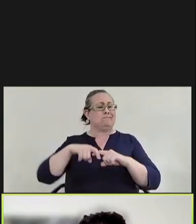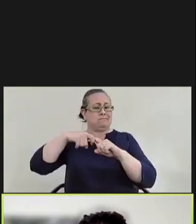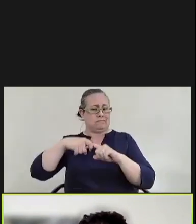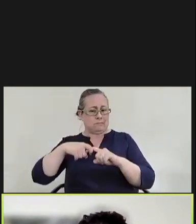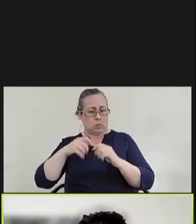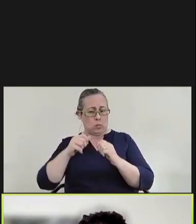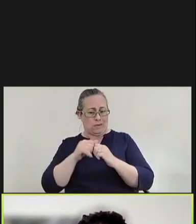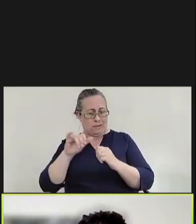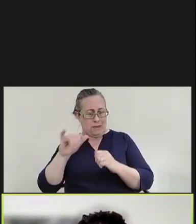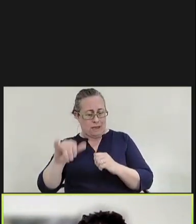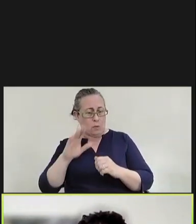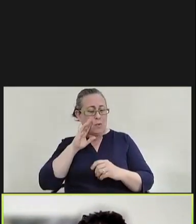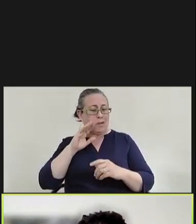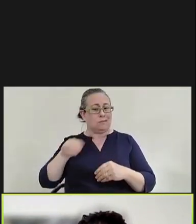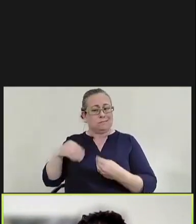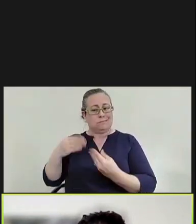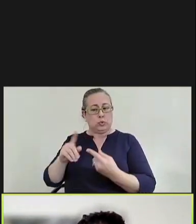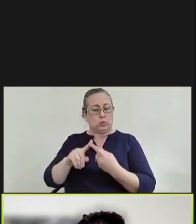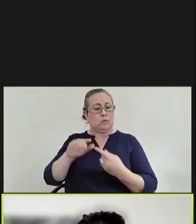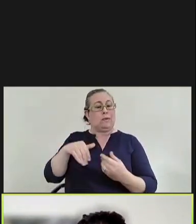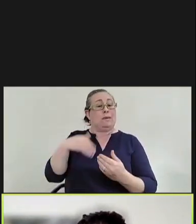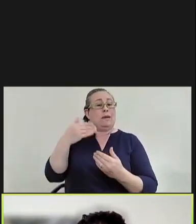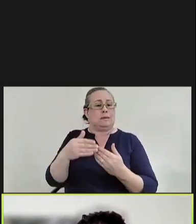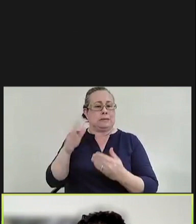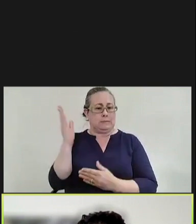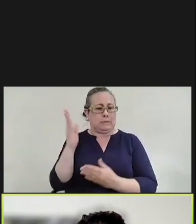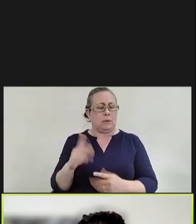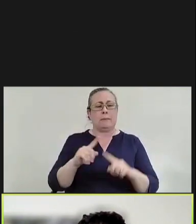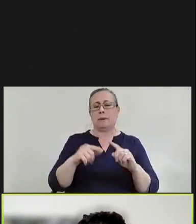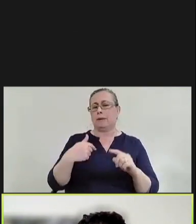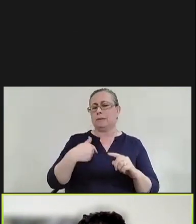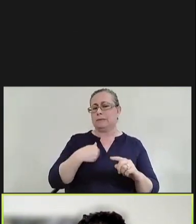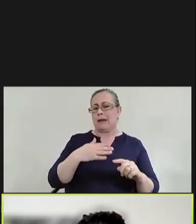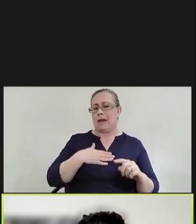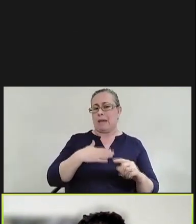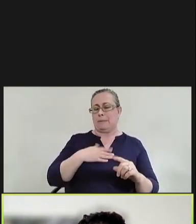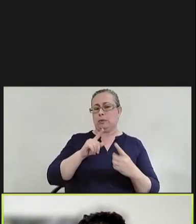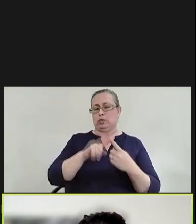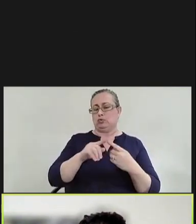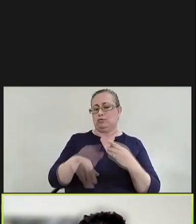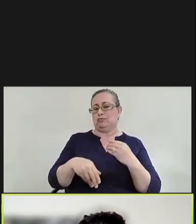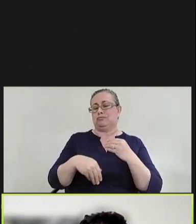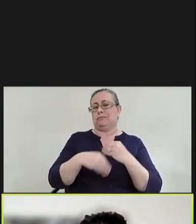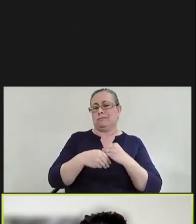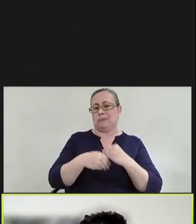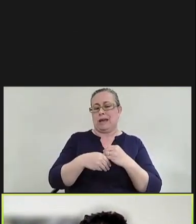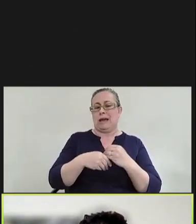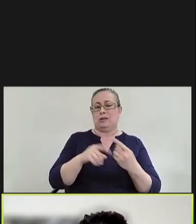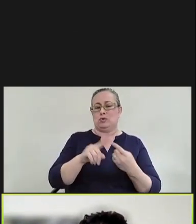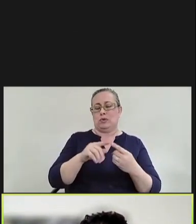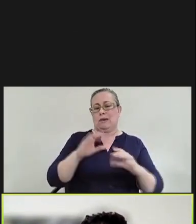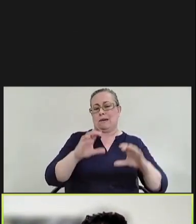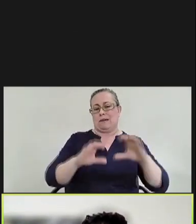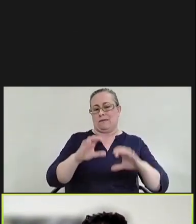off to our next speaker, but I'm happy to join the conversation and the discussion as well.